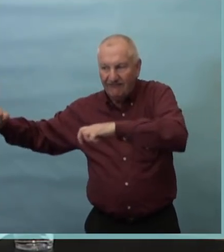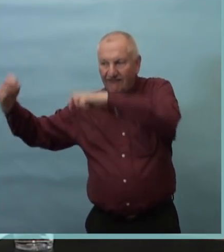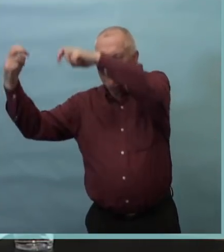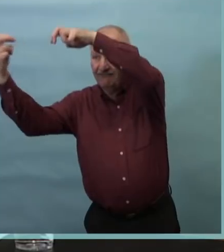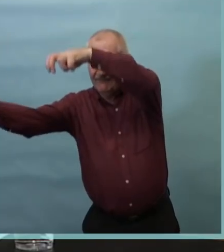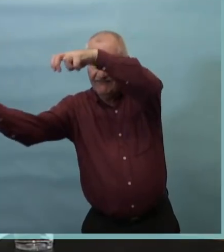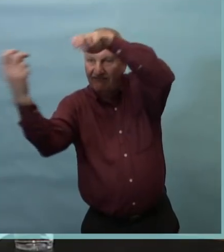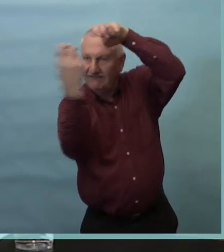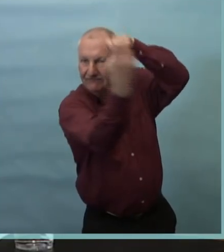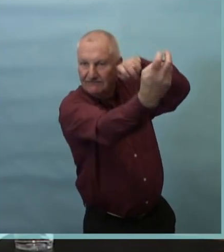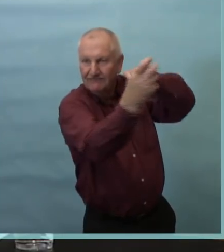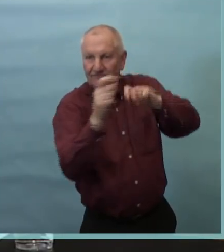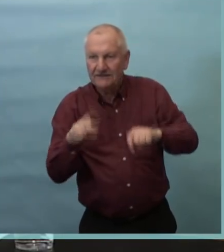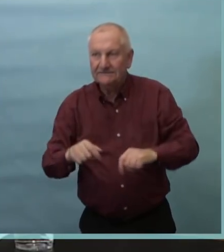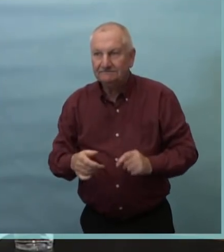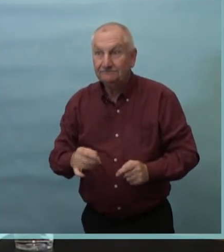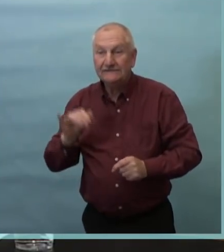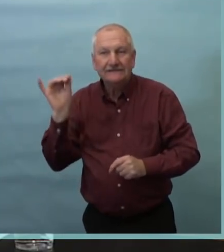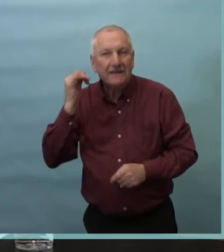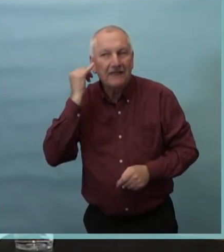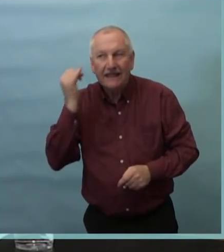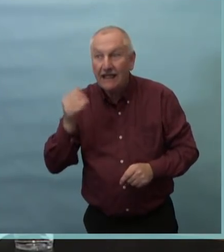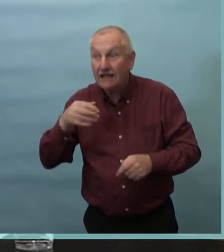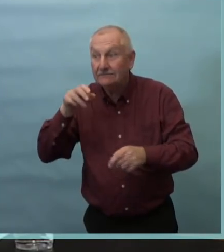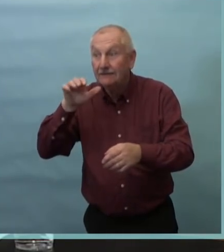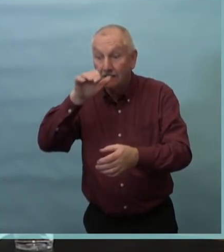that are really going to be in place with any non-essential business that's